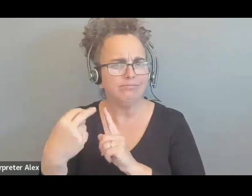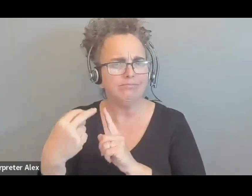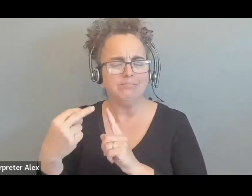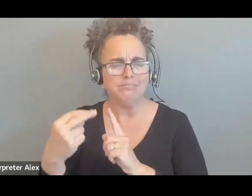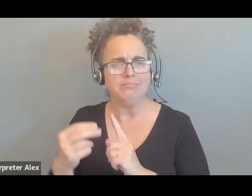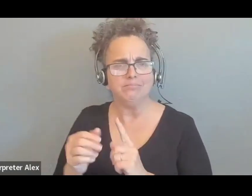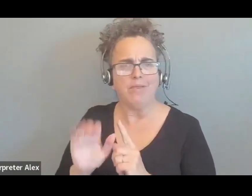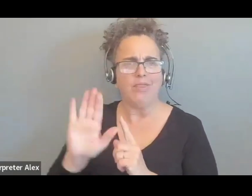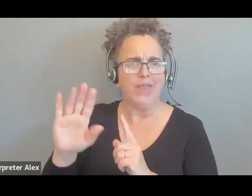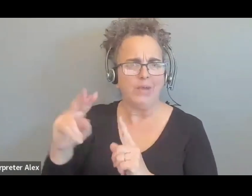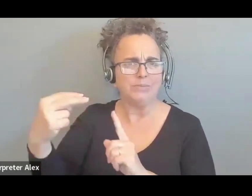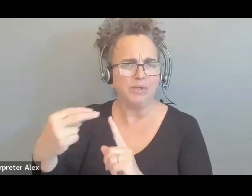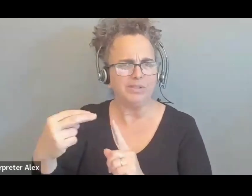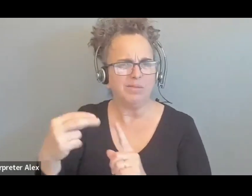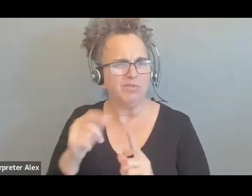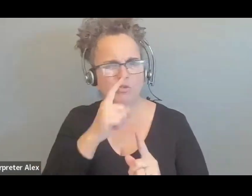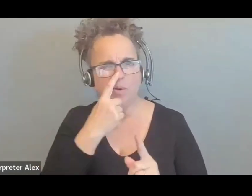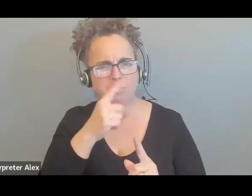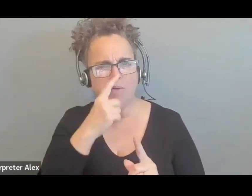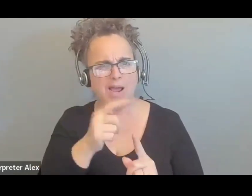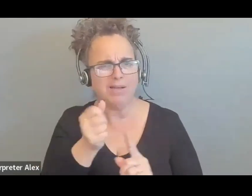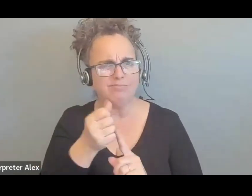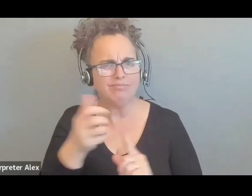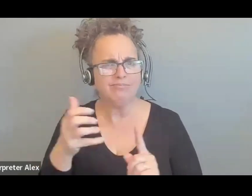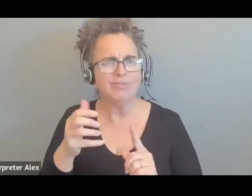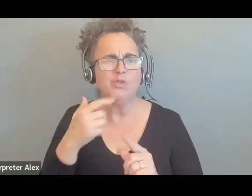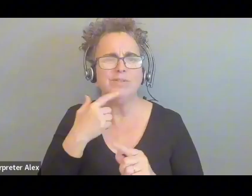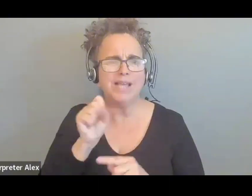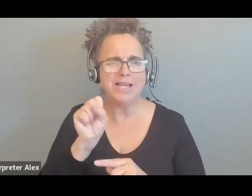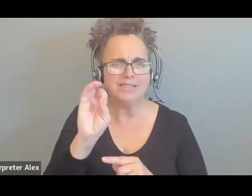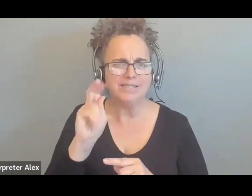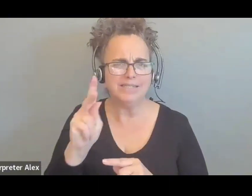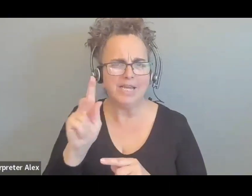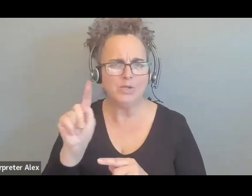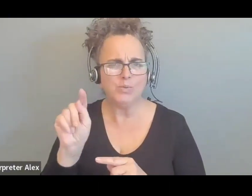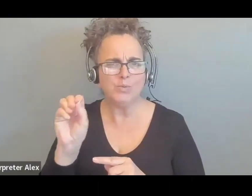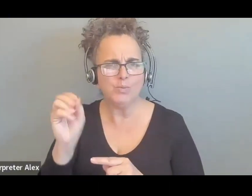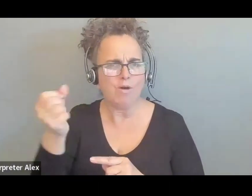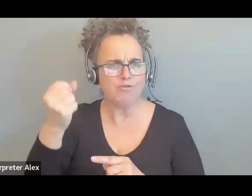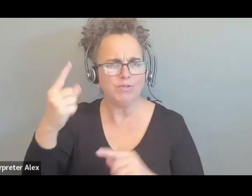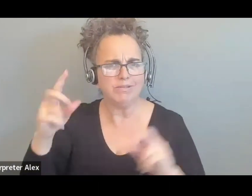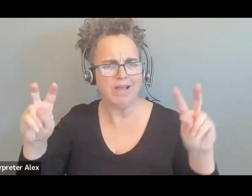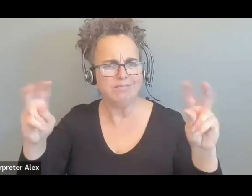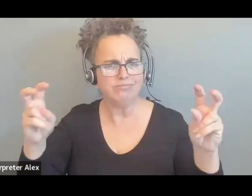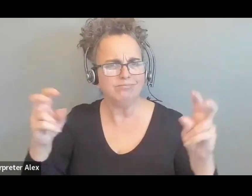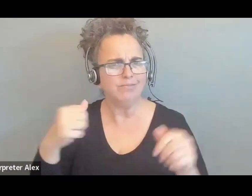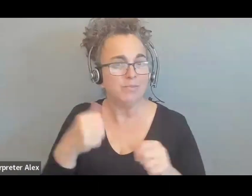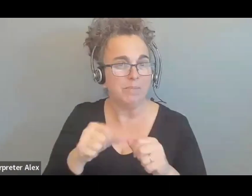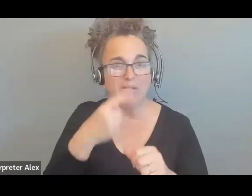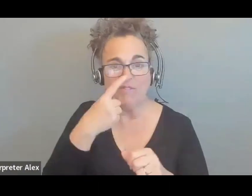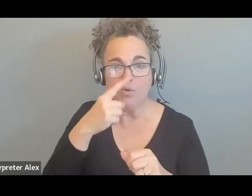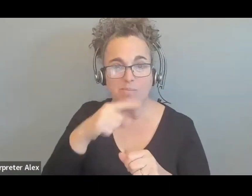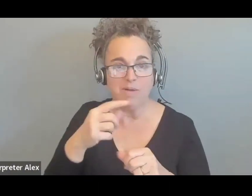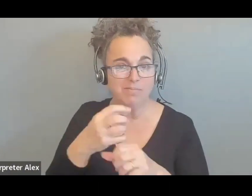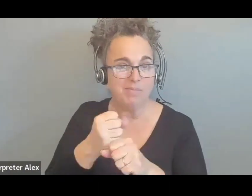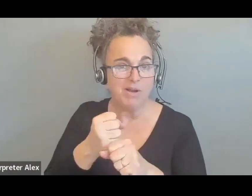Wait, can you expand on that? When you gave me that quote you said, if, if you don't mind me paraphrasing, what you have here. "Seek